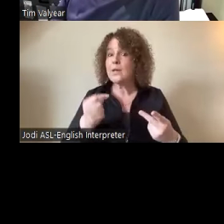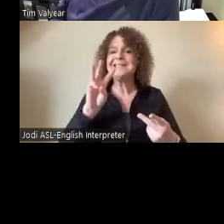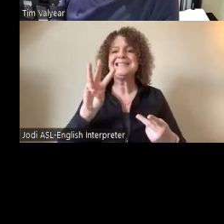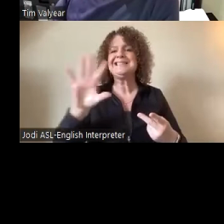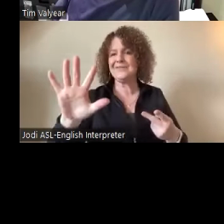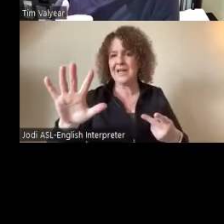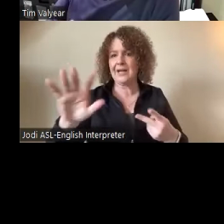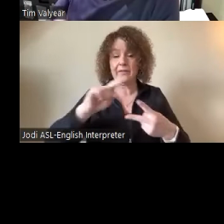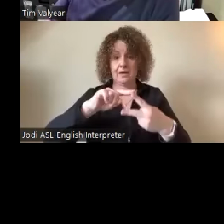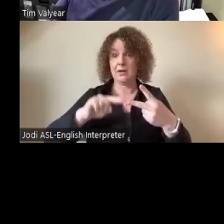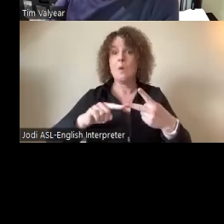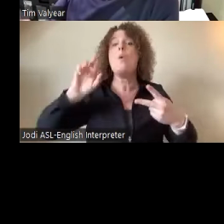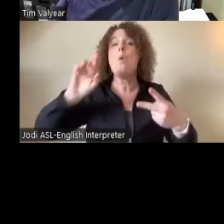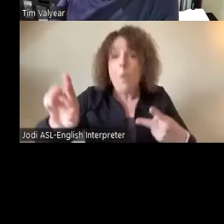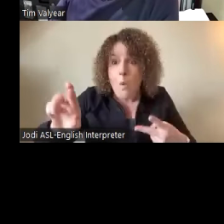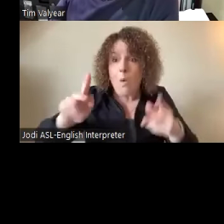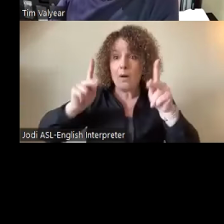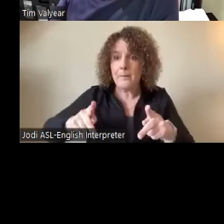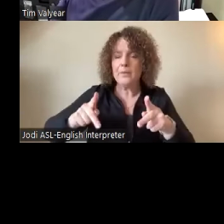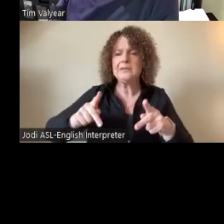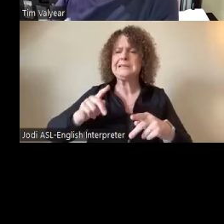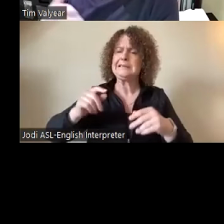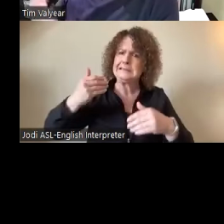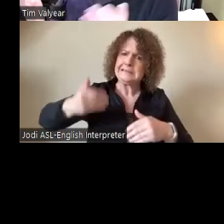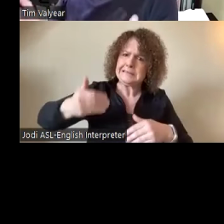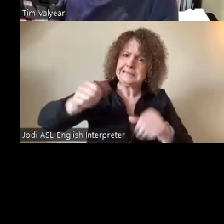the age of 12 who hadn't reached puberty, someone